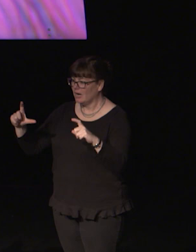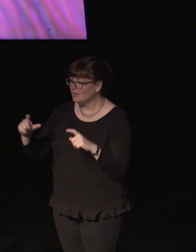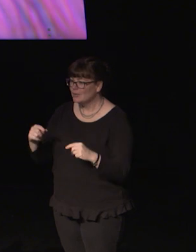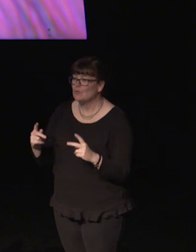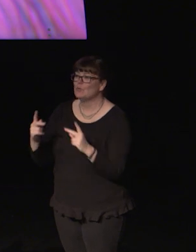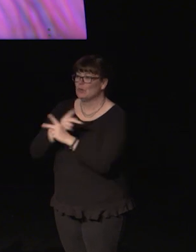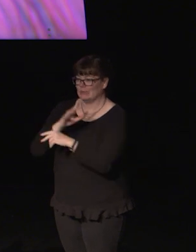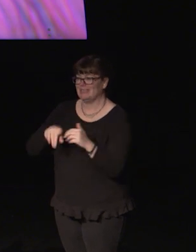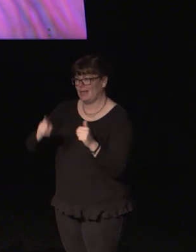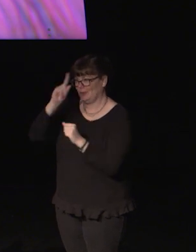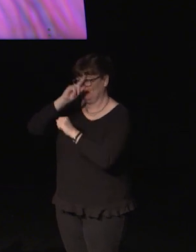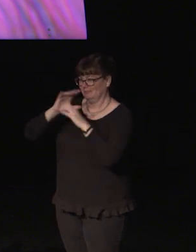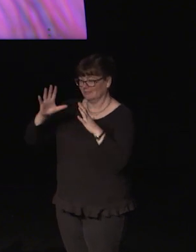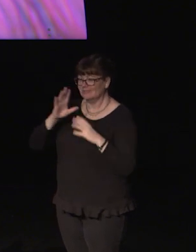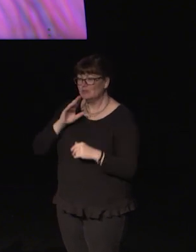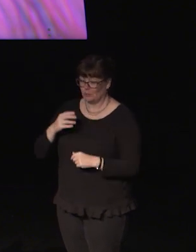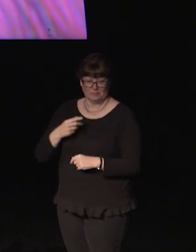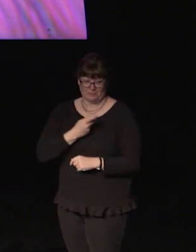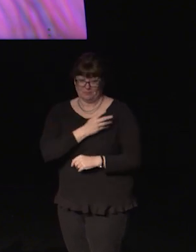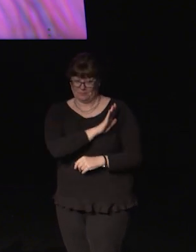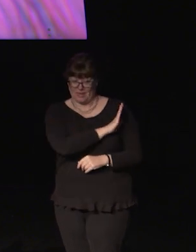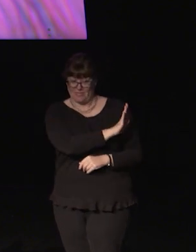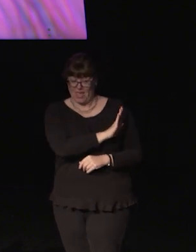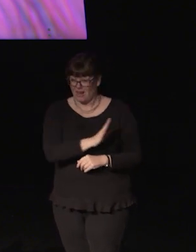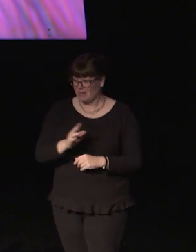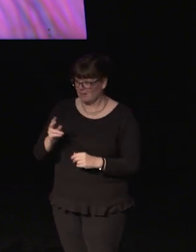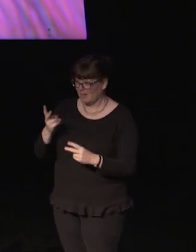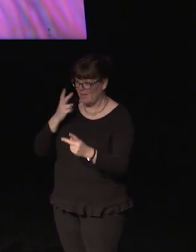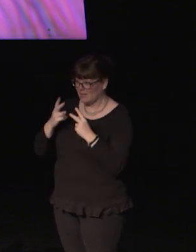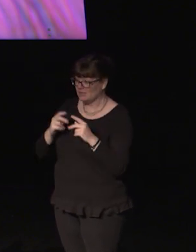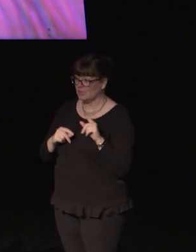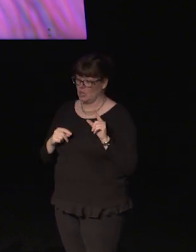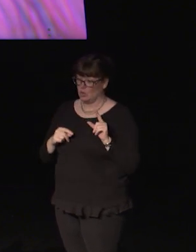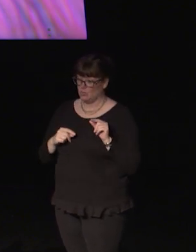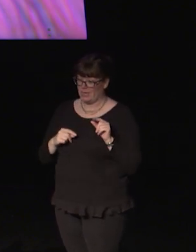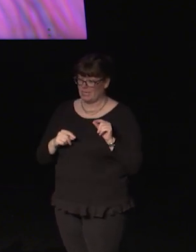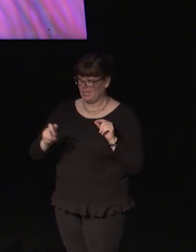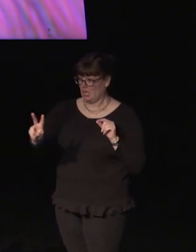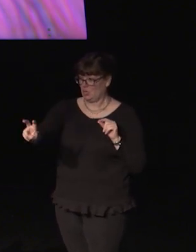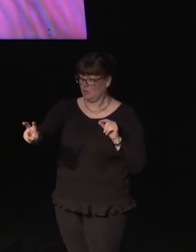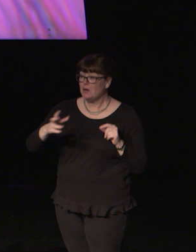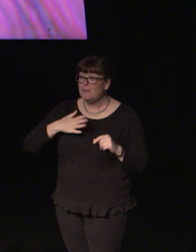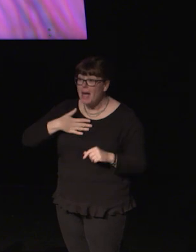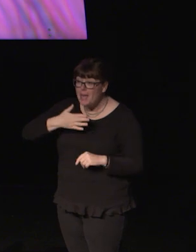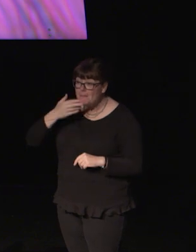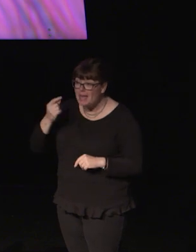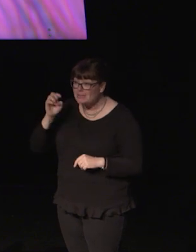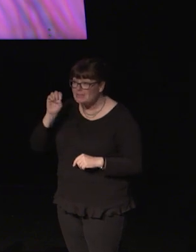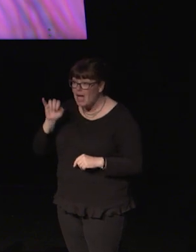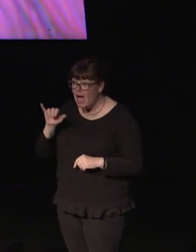to give you an idea of their vision, you know, twenty over two hundred. My best eye, unfortunately, is twenty over eight hundred.